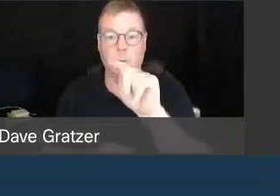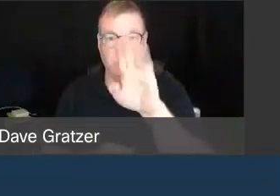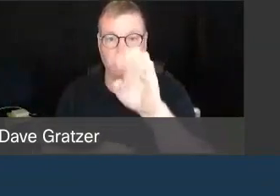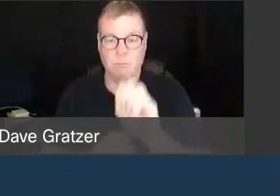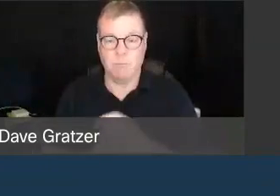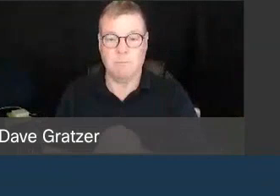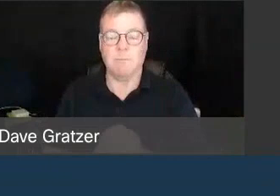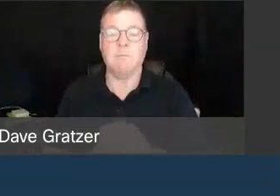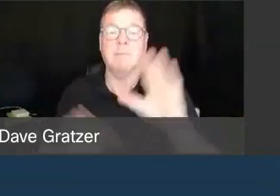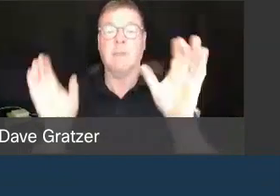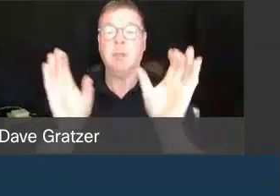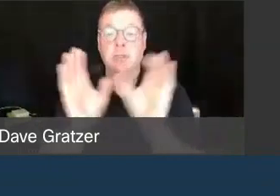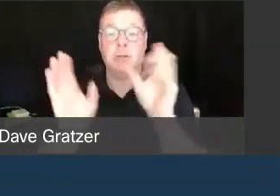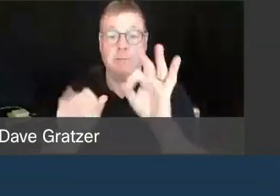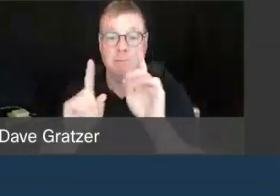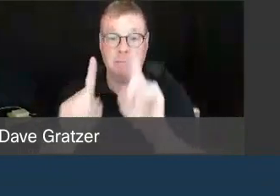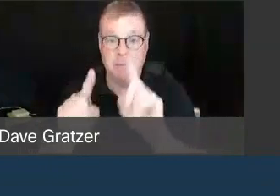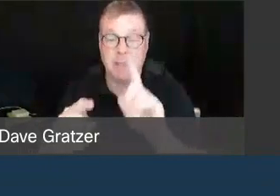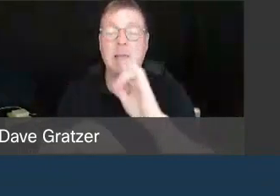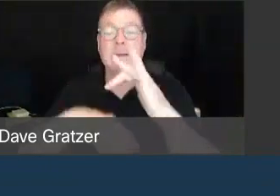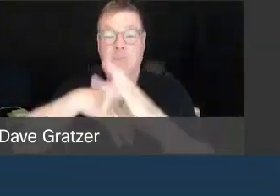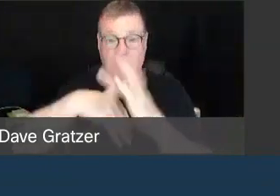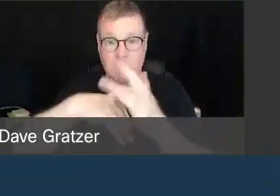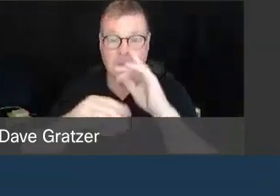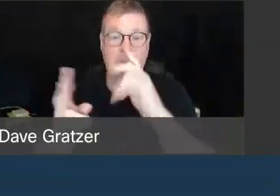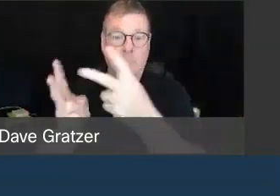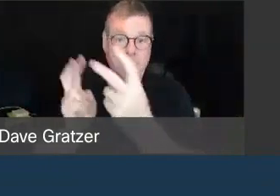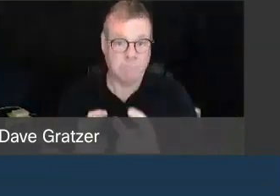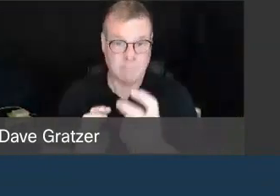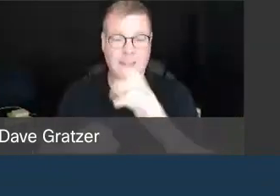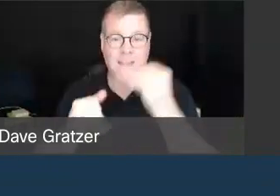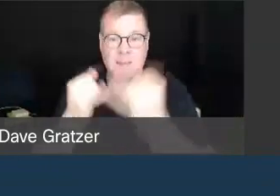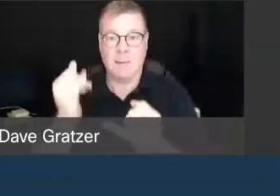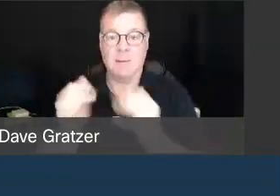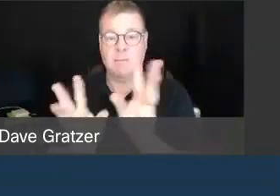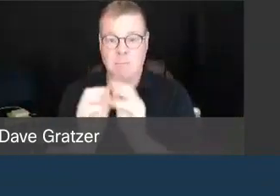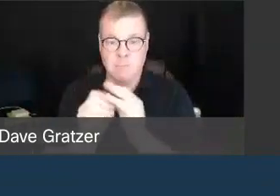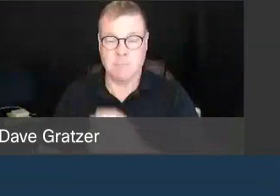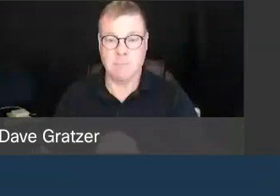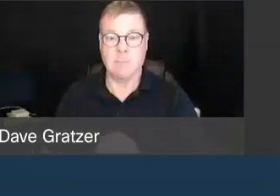a Certificate of Attendance will be available for download at the end of the Webinar. Please